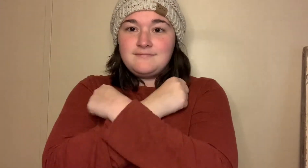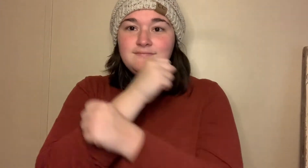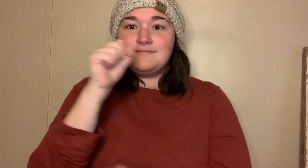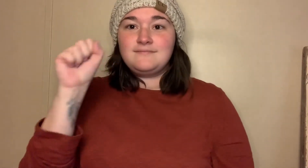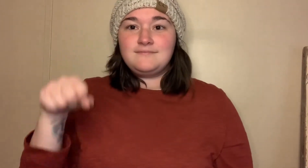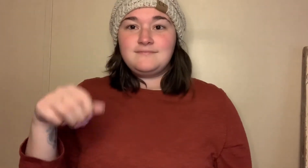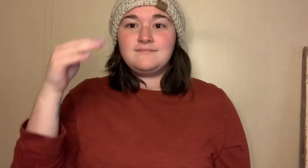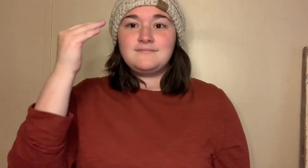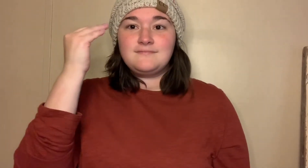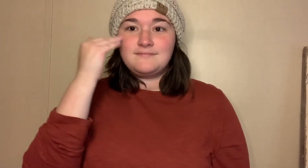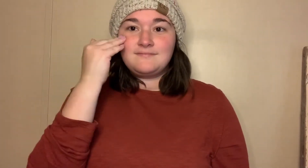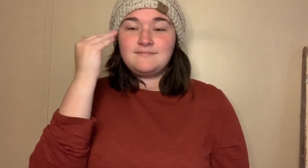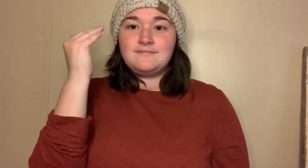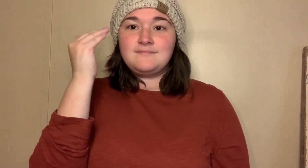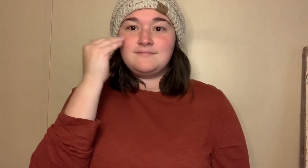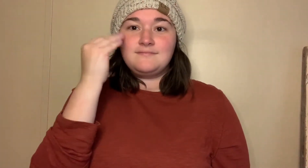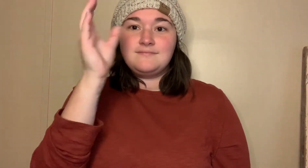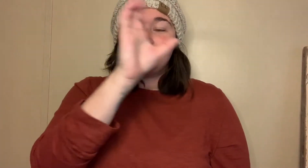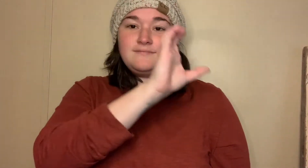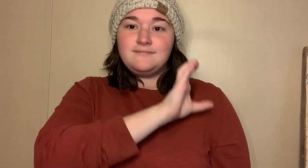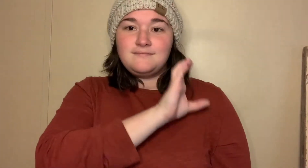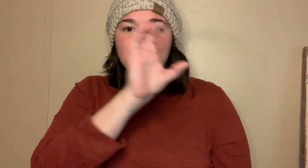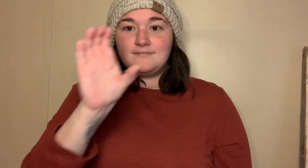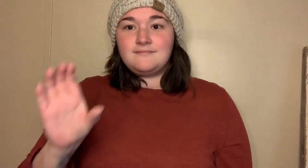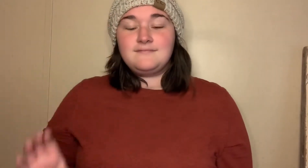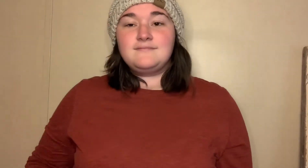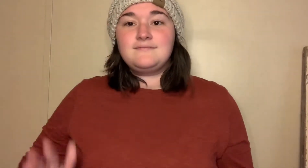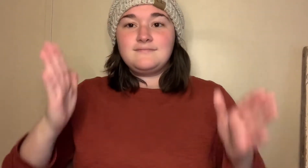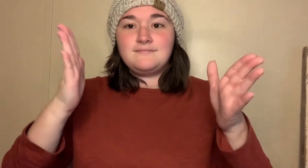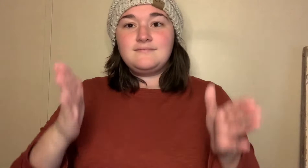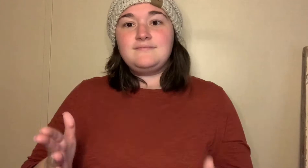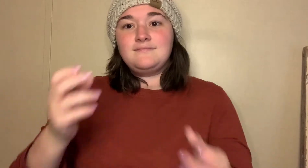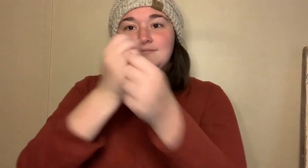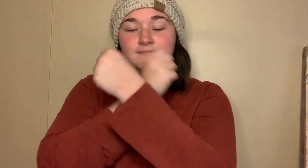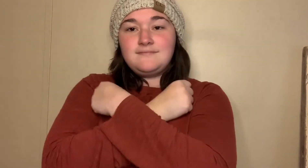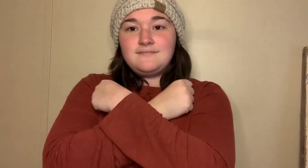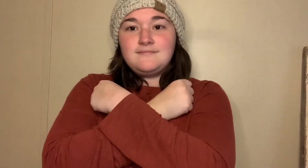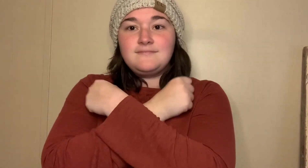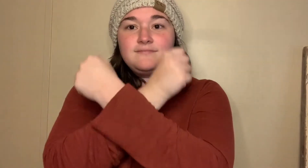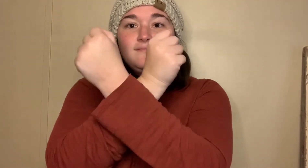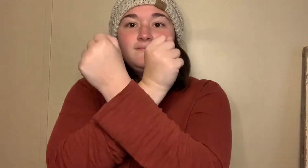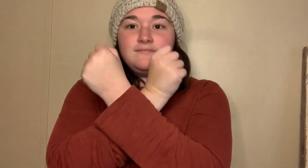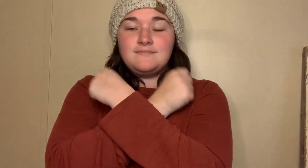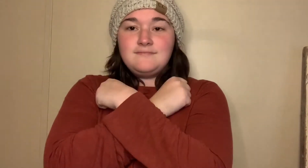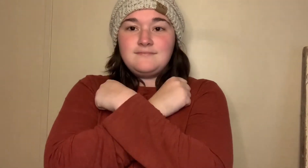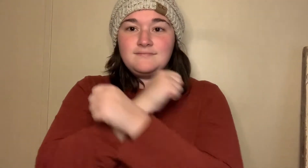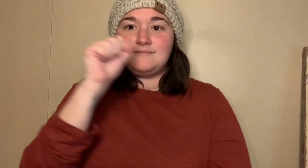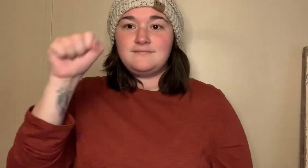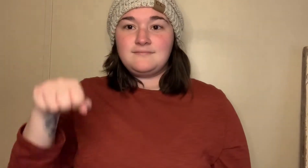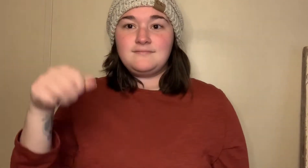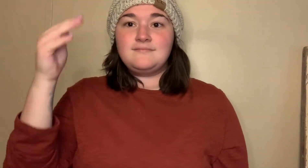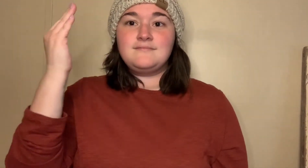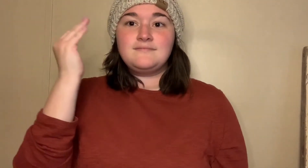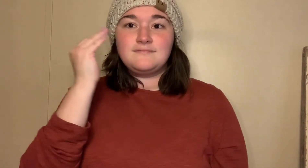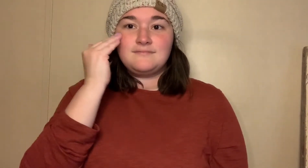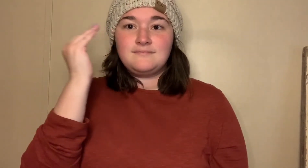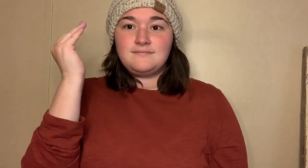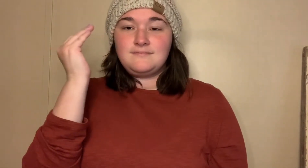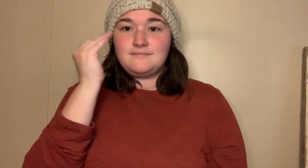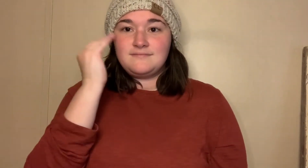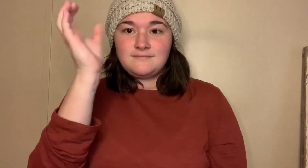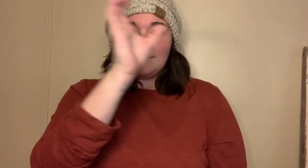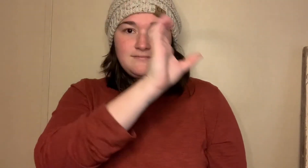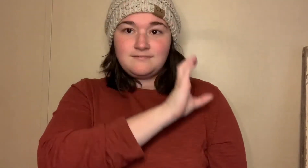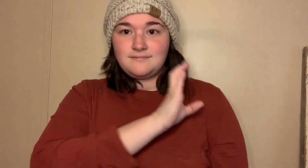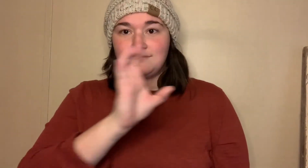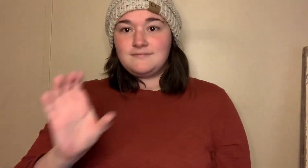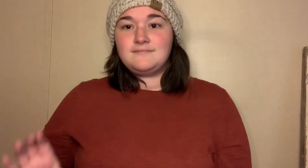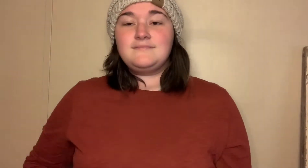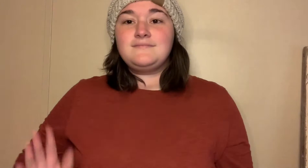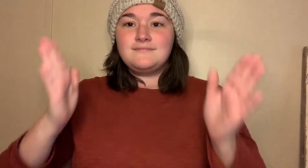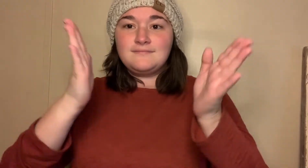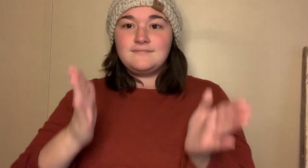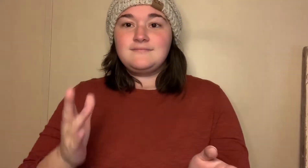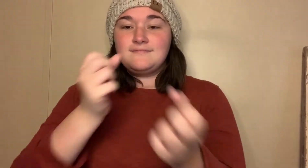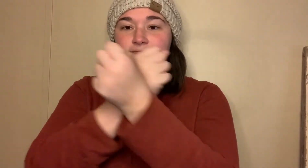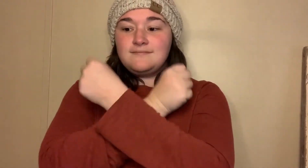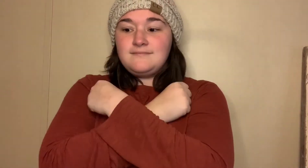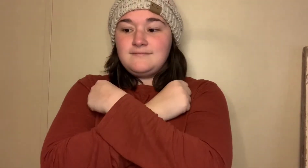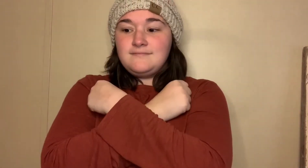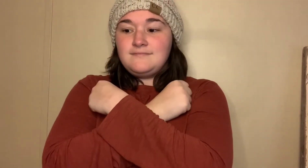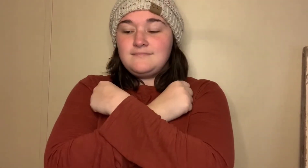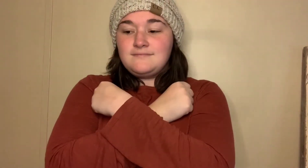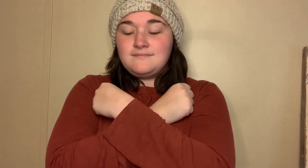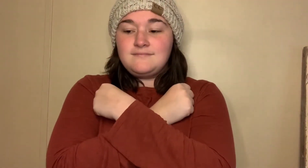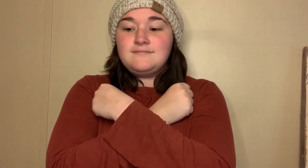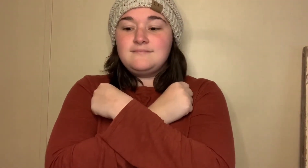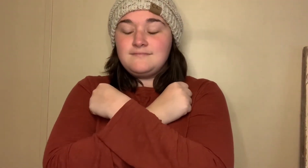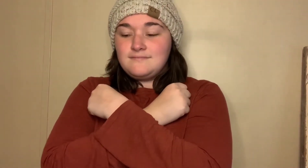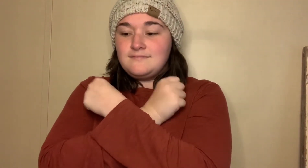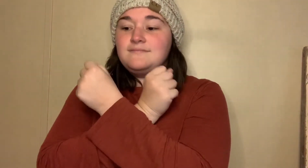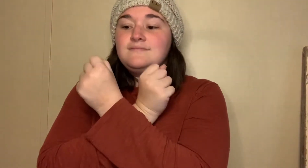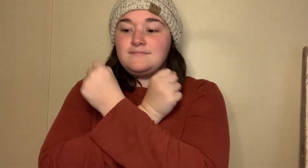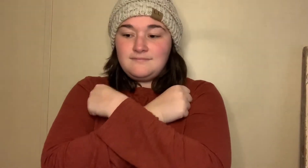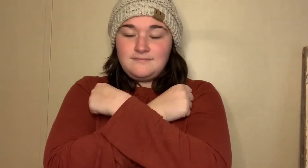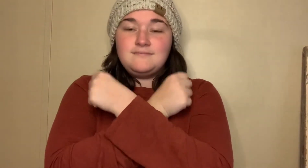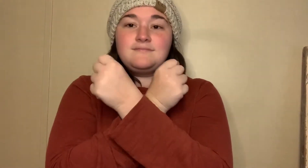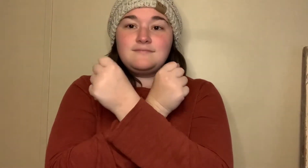yes they'll know we are christians by our love by our love yes they'll know we are christians by our love oh